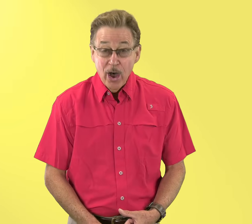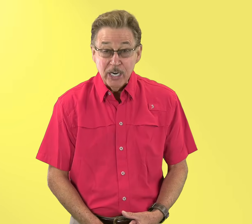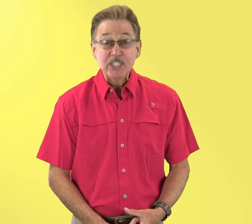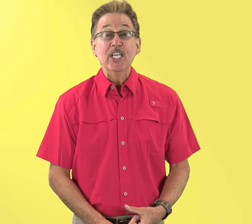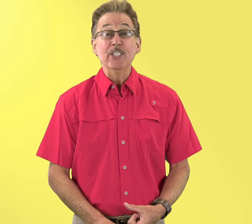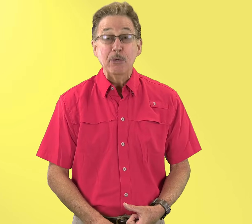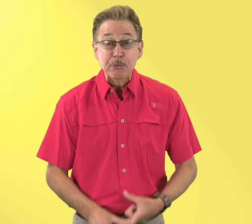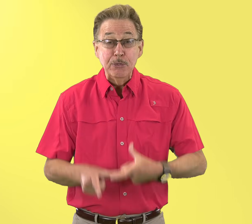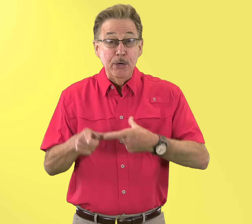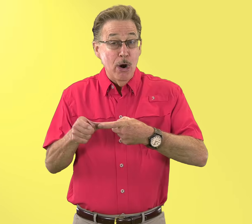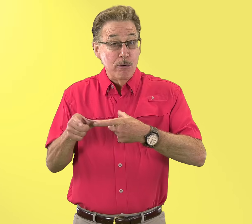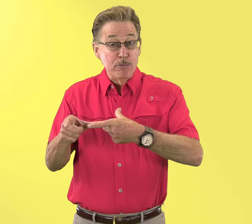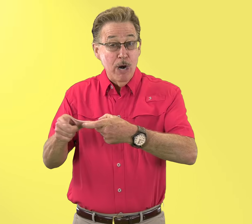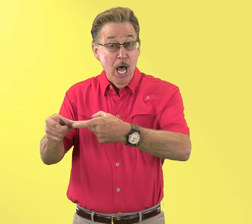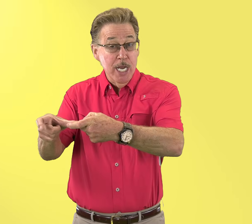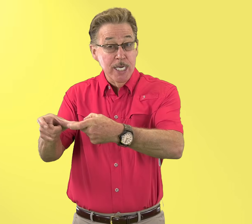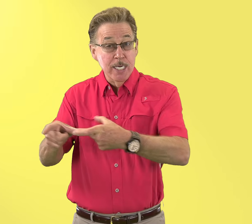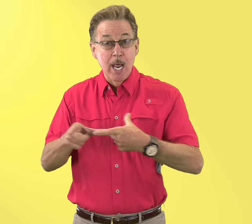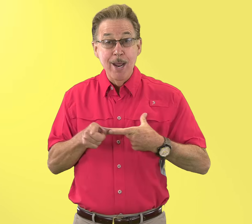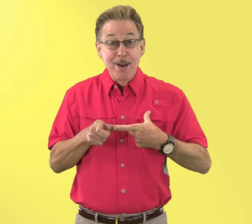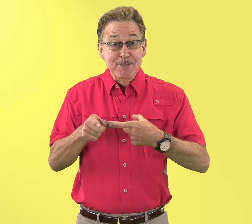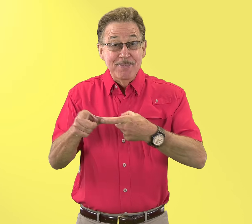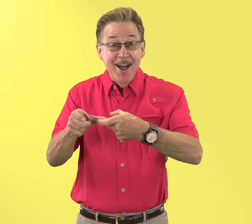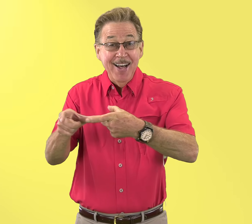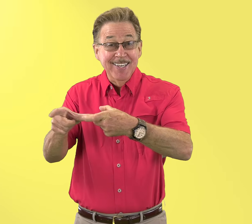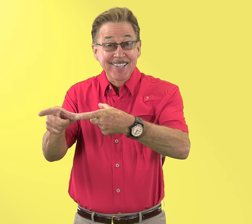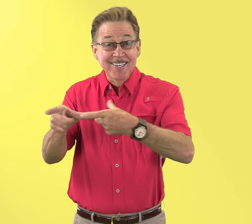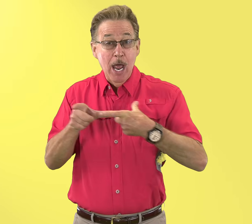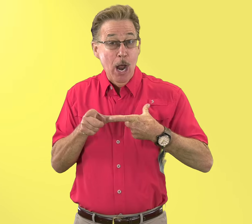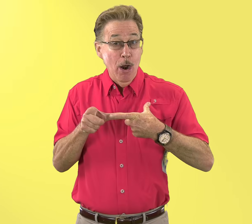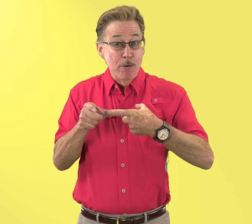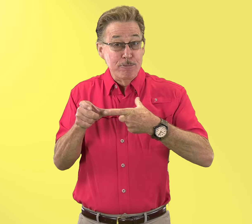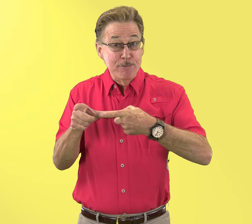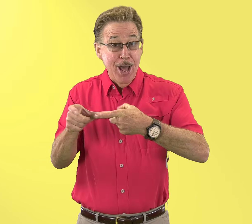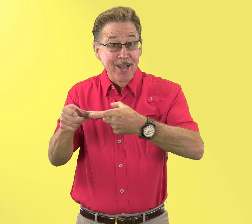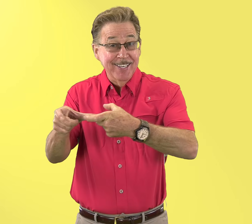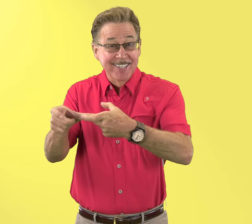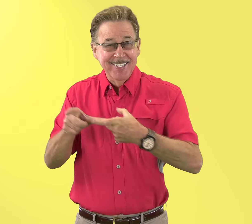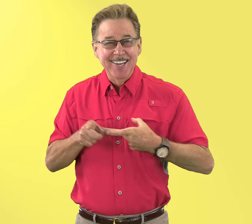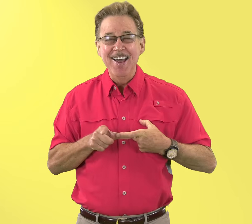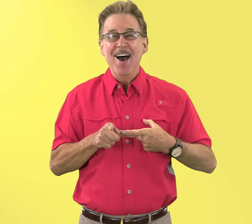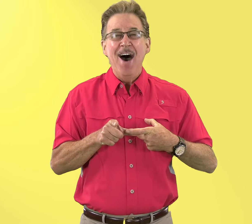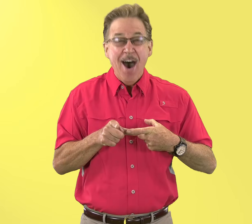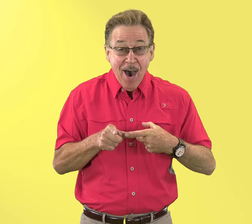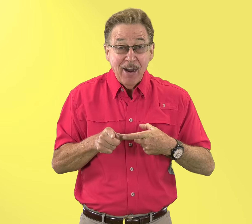R r says /r/ run, run, run